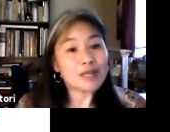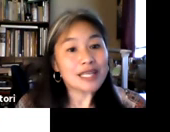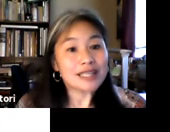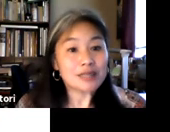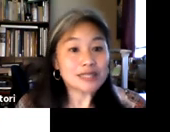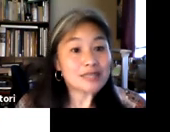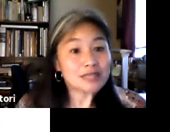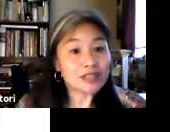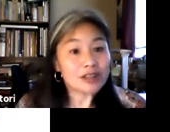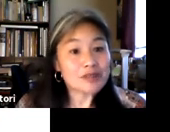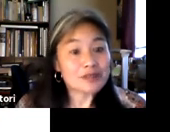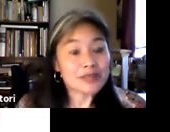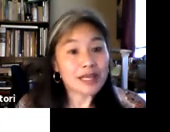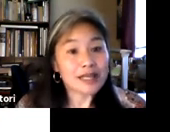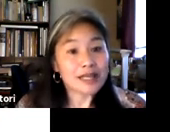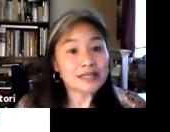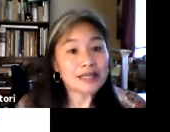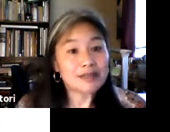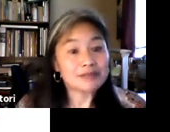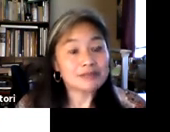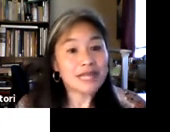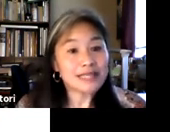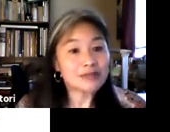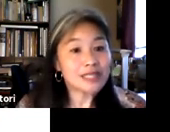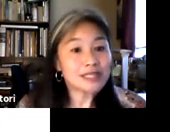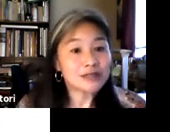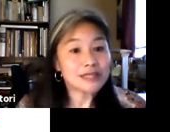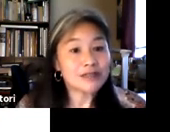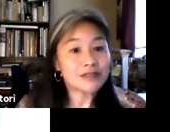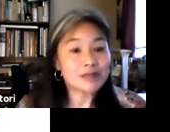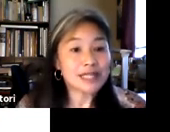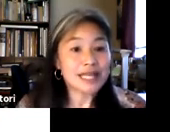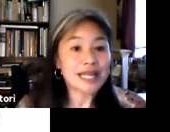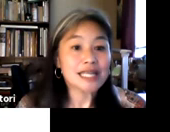grandfather. He felt like putting everybody together and